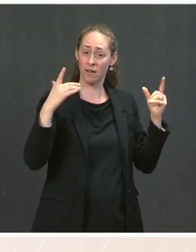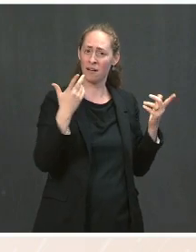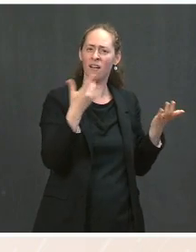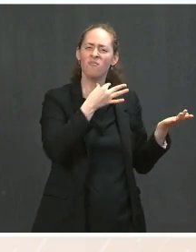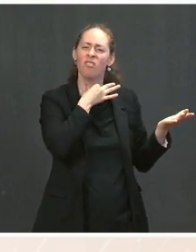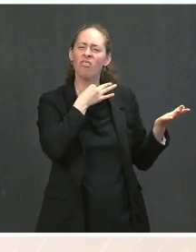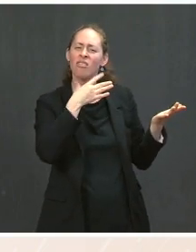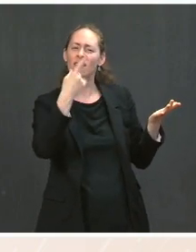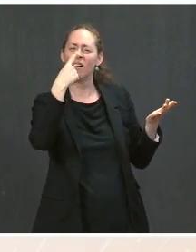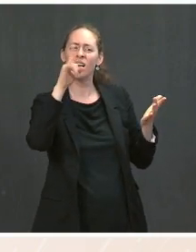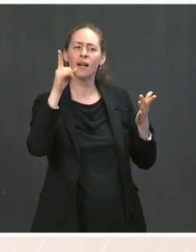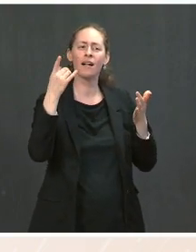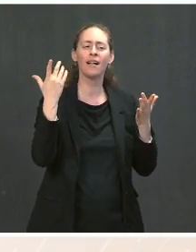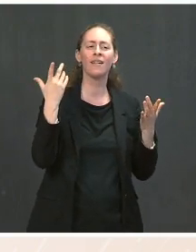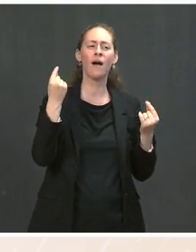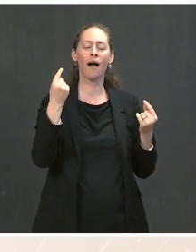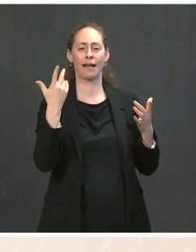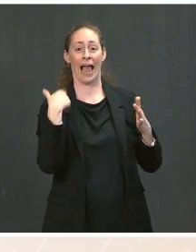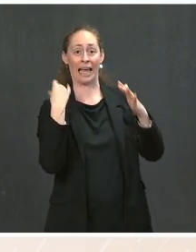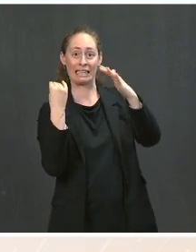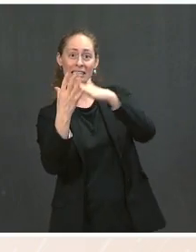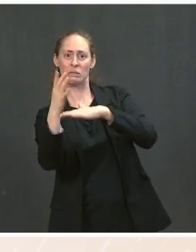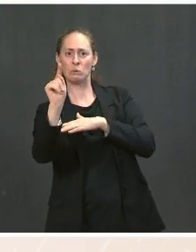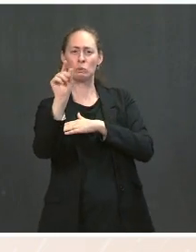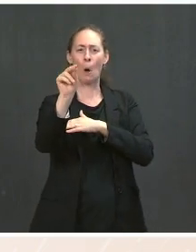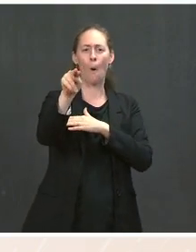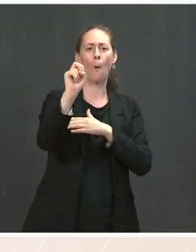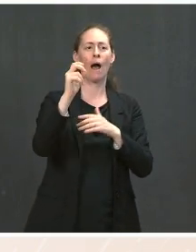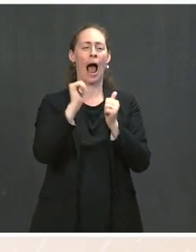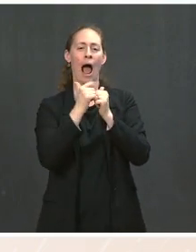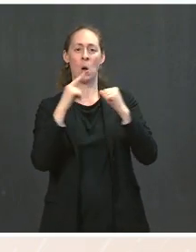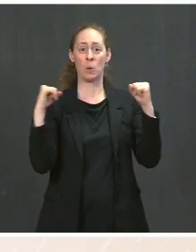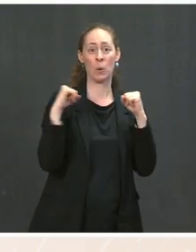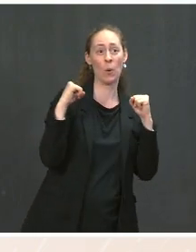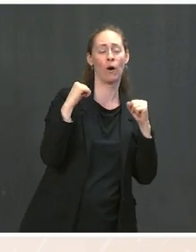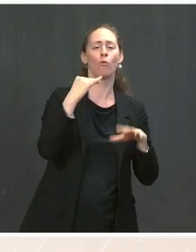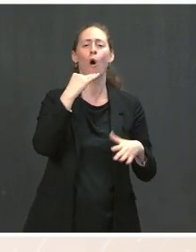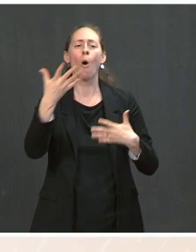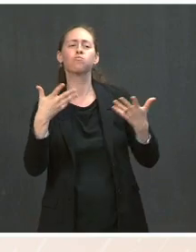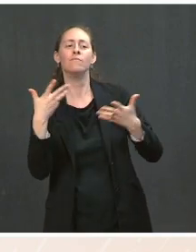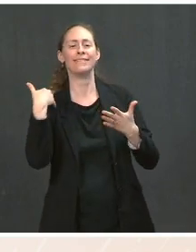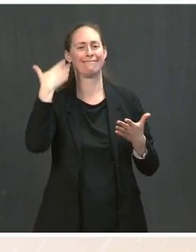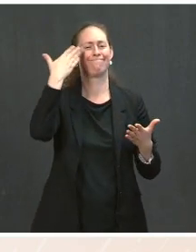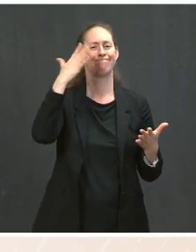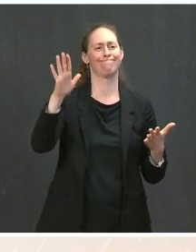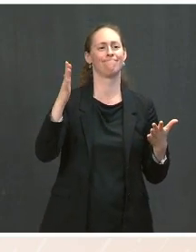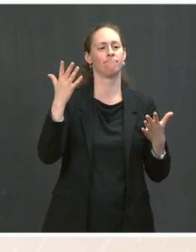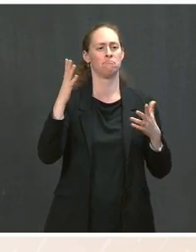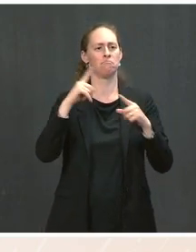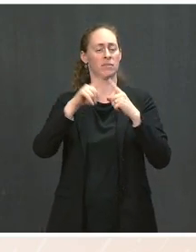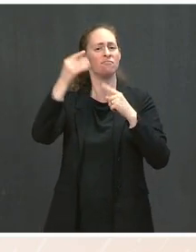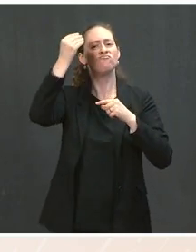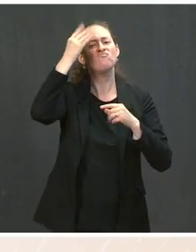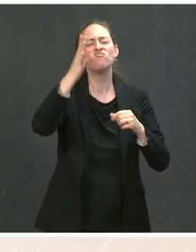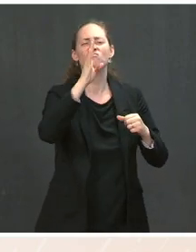I will say that, on that call, the President made clear that there would be consequences -- that consequences would be coming.